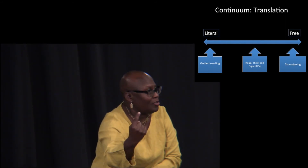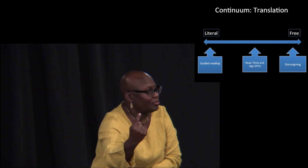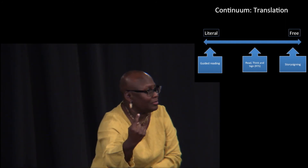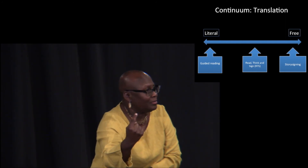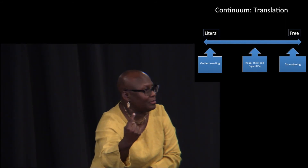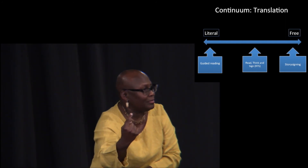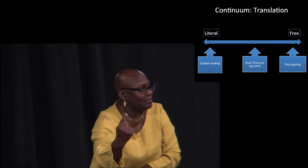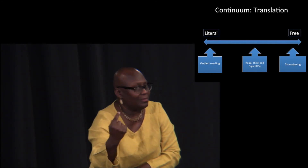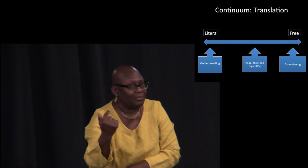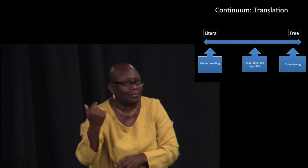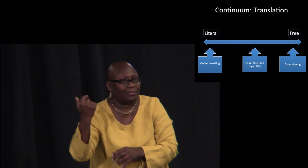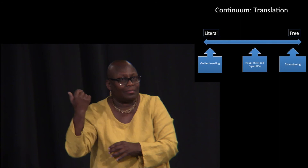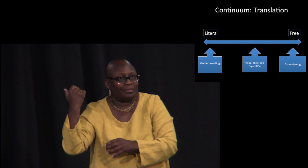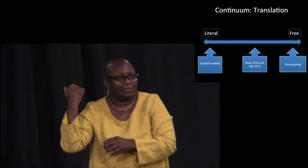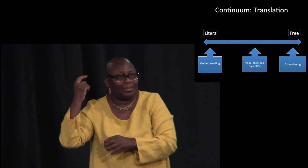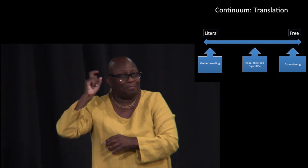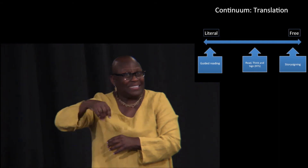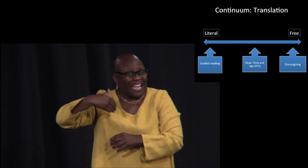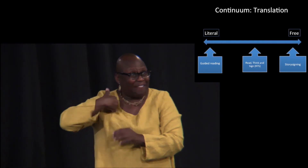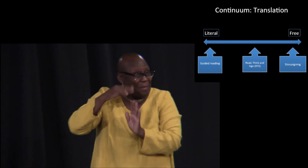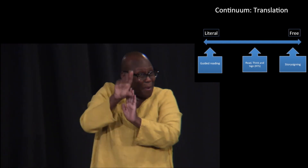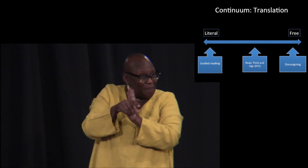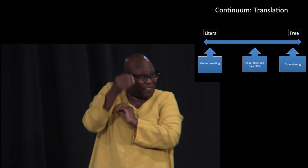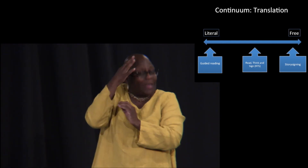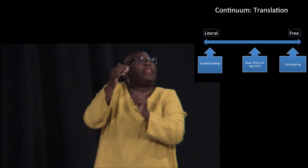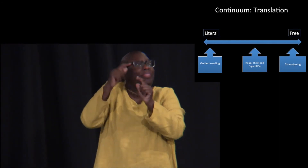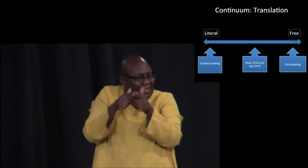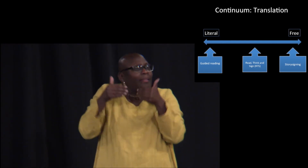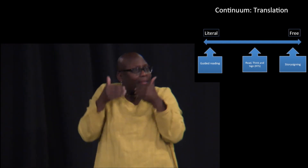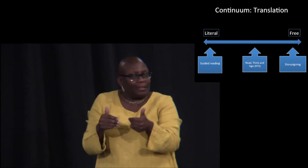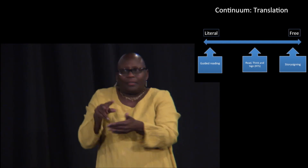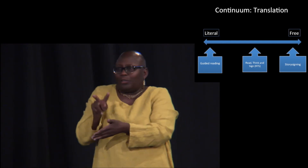then over time, they will begin to adopt those same habits.